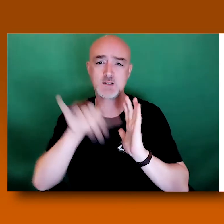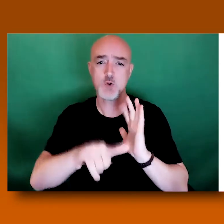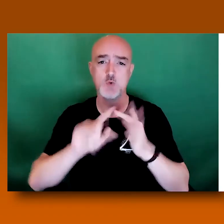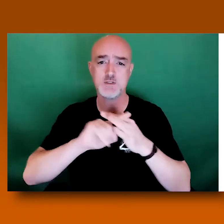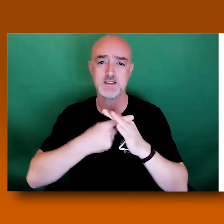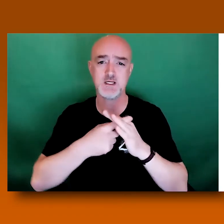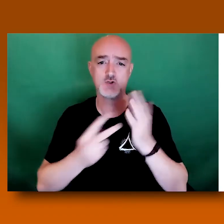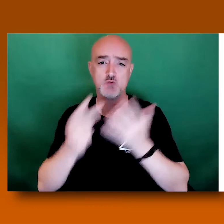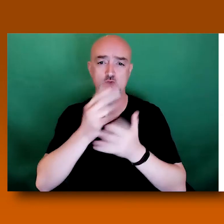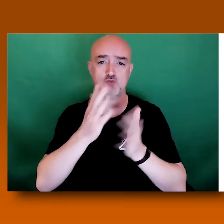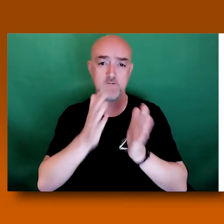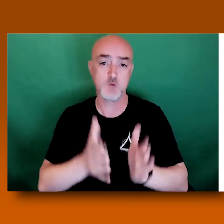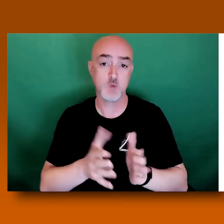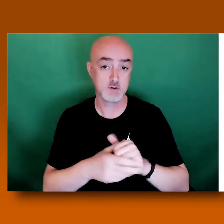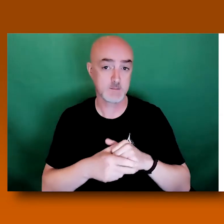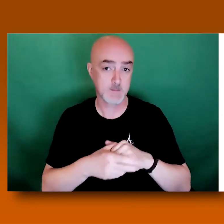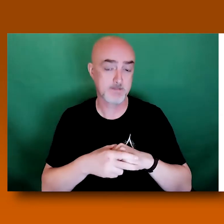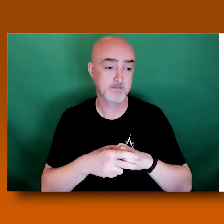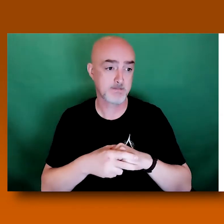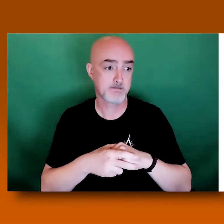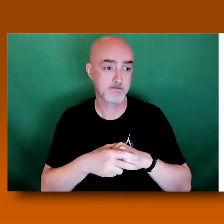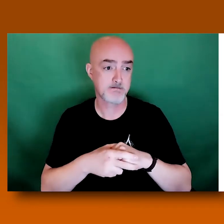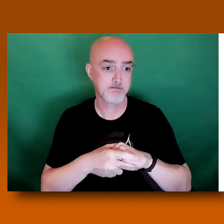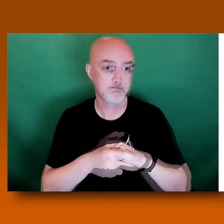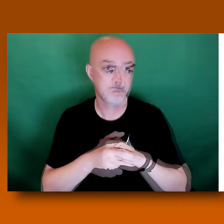impress those initial 3 reviewers.